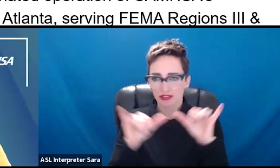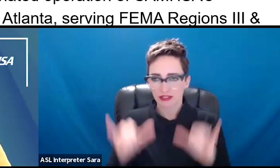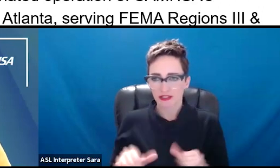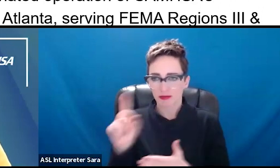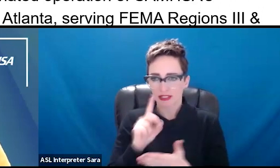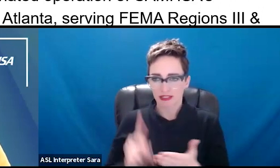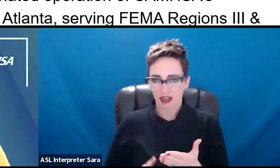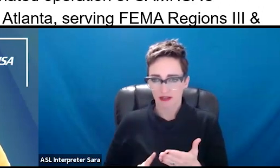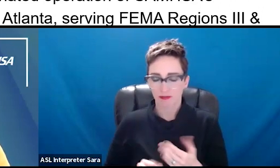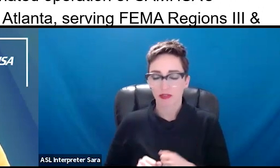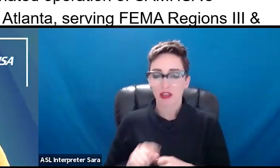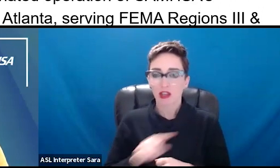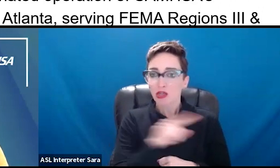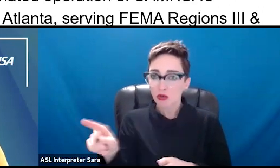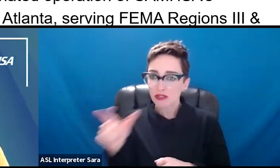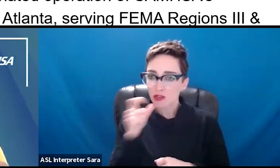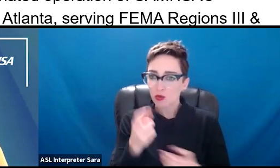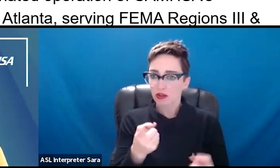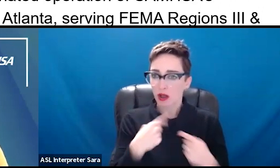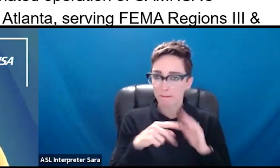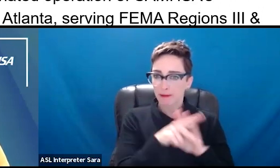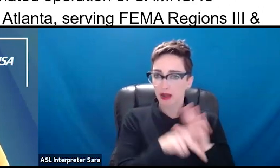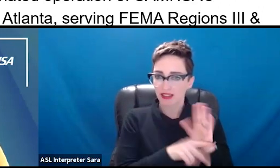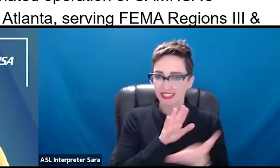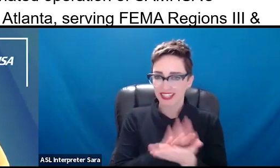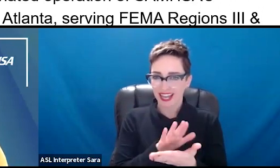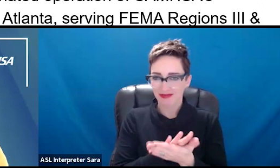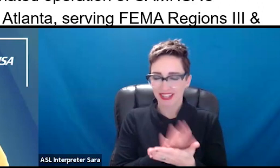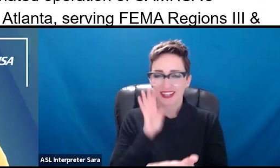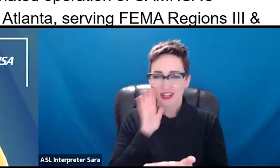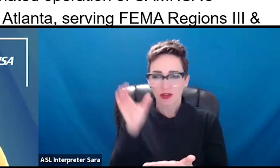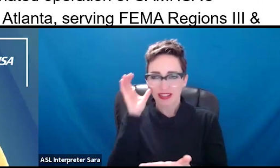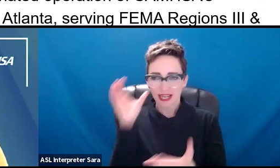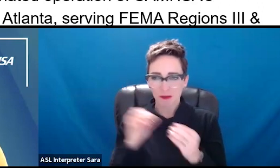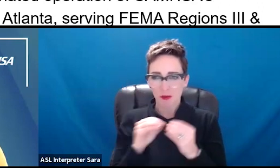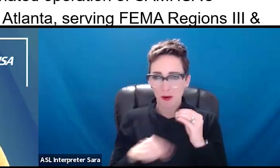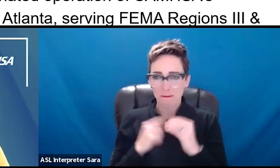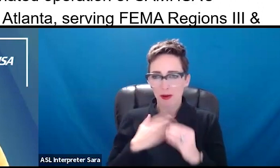and those of you who attend the Policy Academy, will hear more about kind of my Lego analogy.